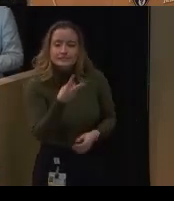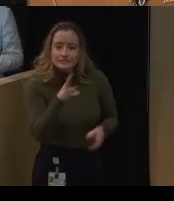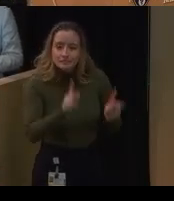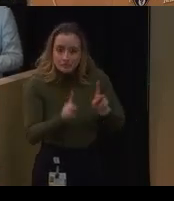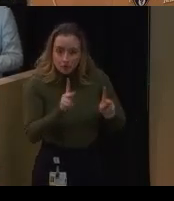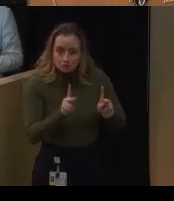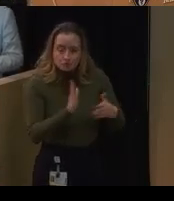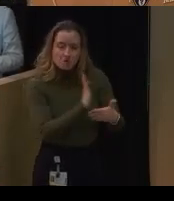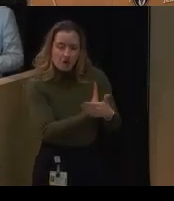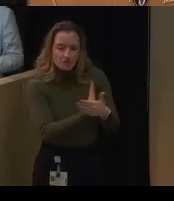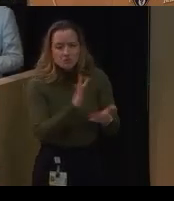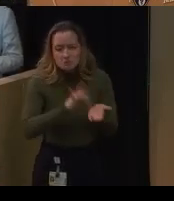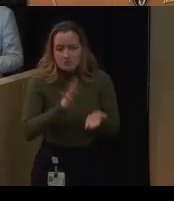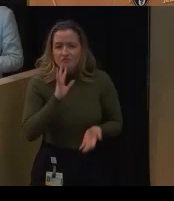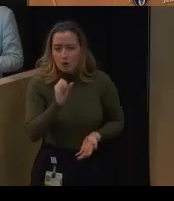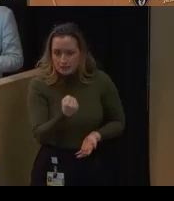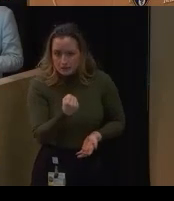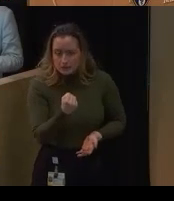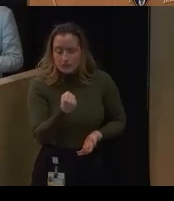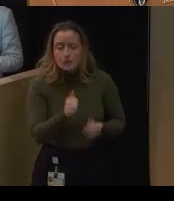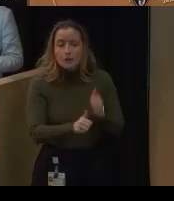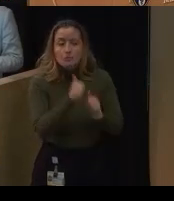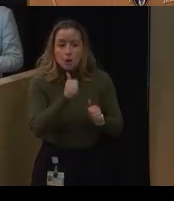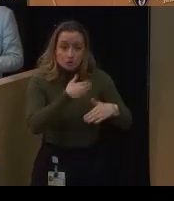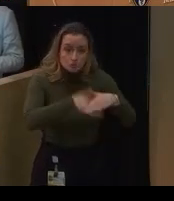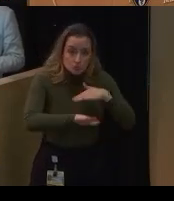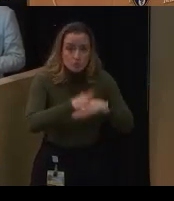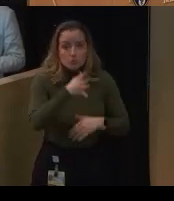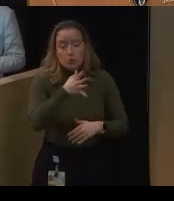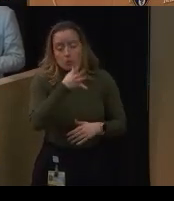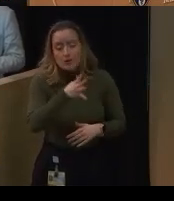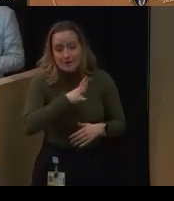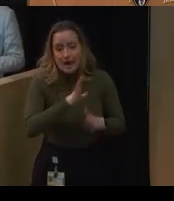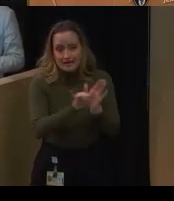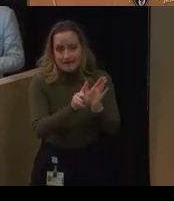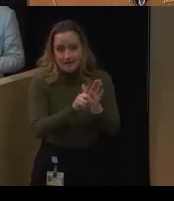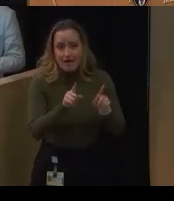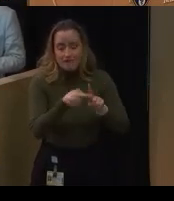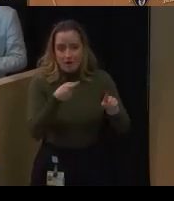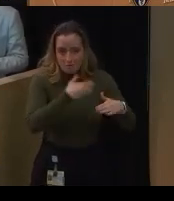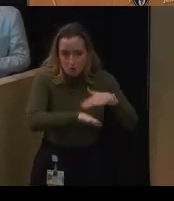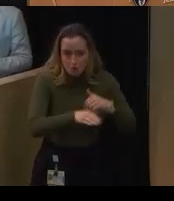mid-40s uh mostly female at Birth identified as women mostly white and non-hispanic or Latino who